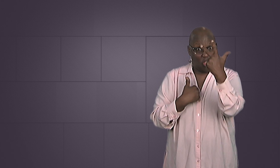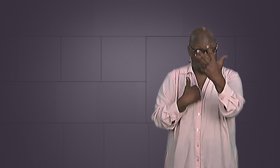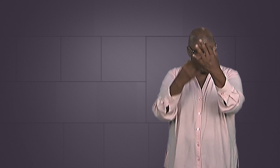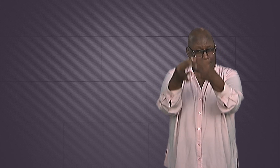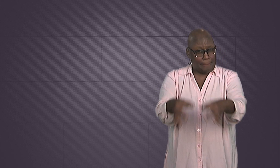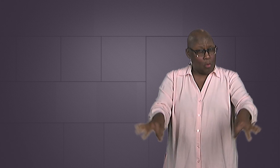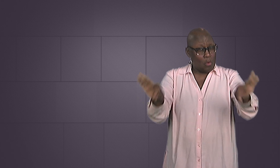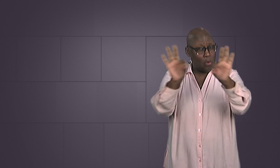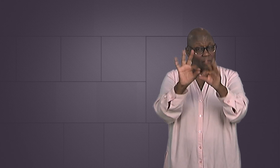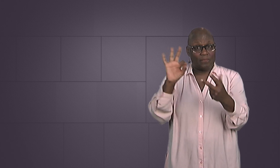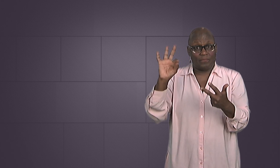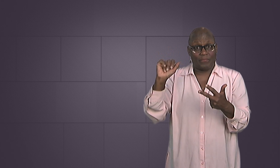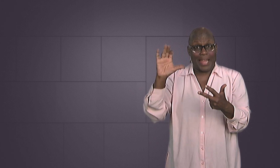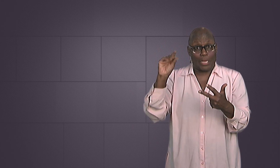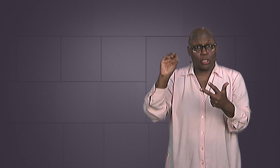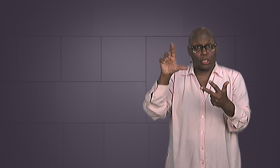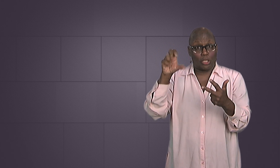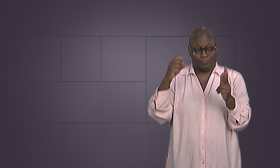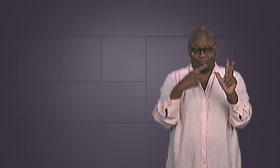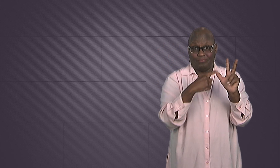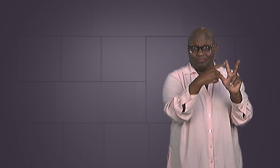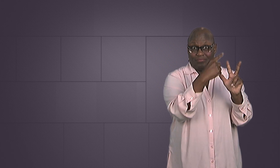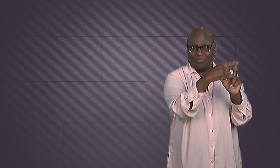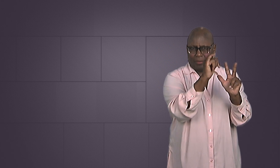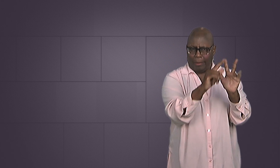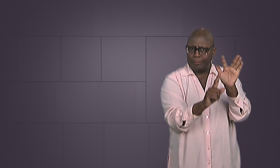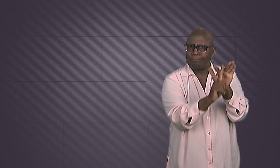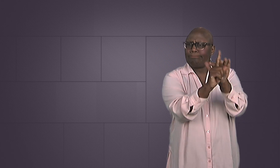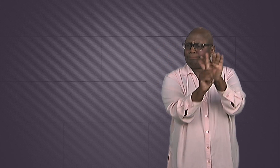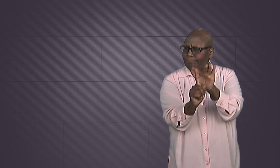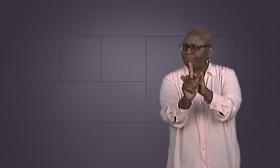Three important factors emerge in the evidence